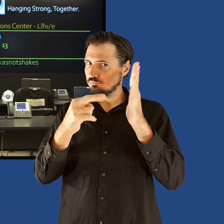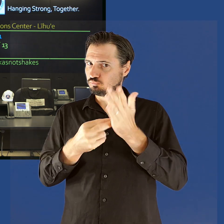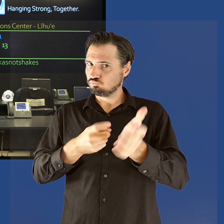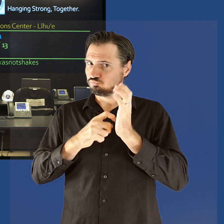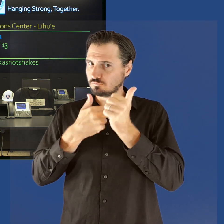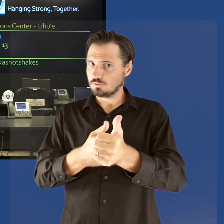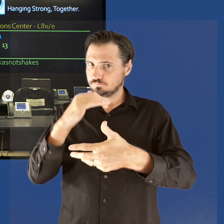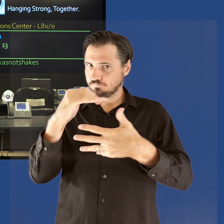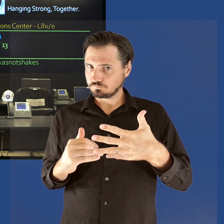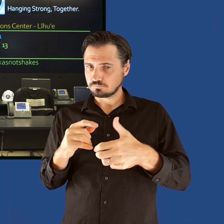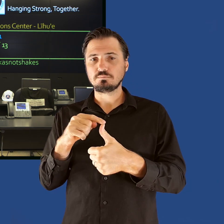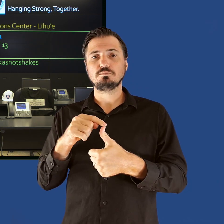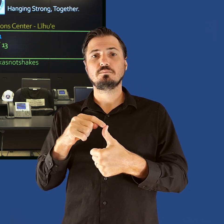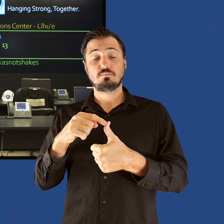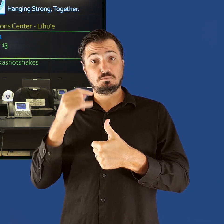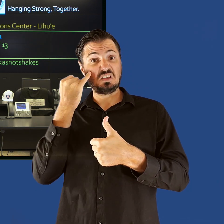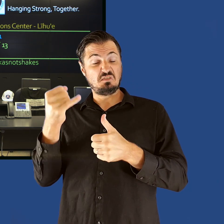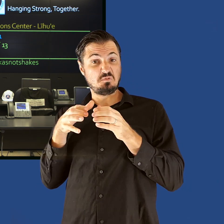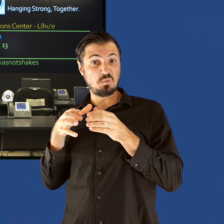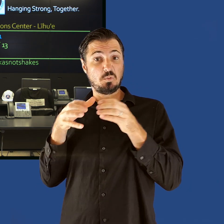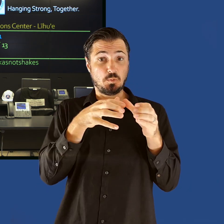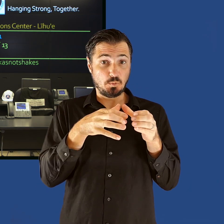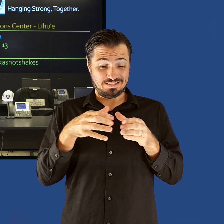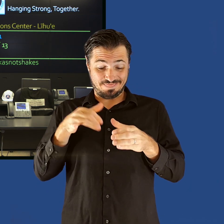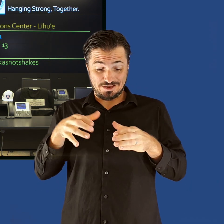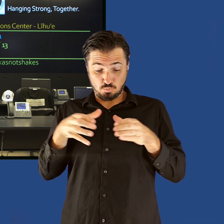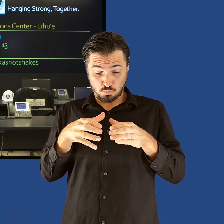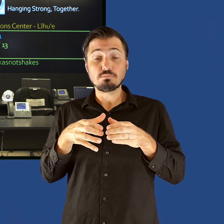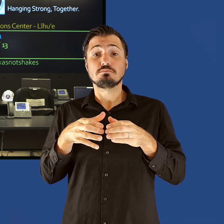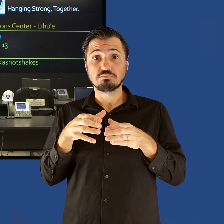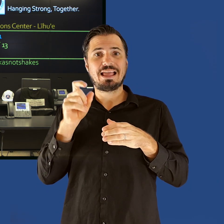1) All groups should be part of the same household, and should not exceed 10 people